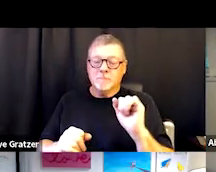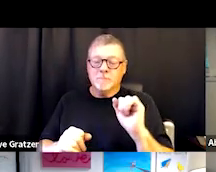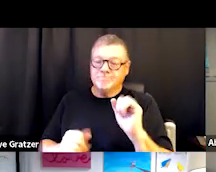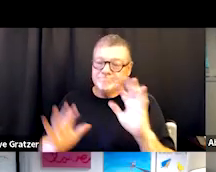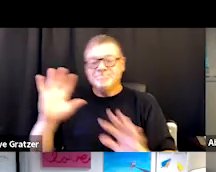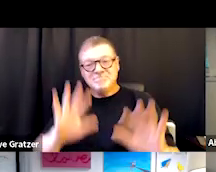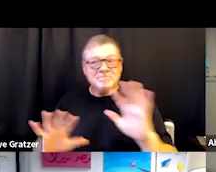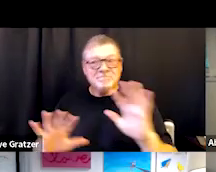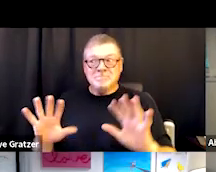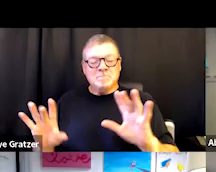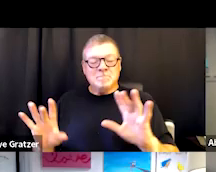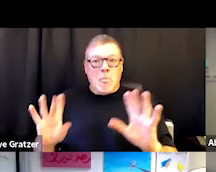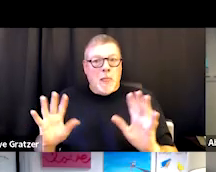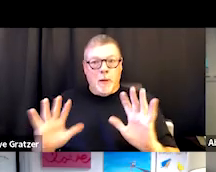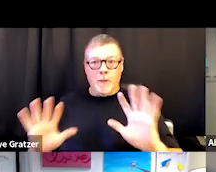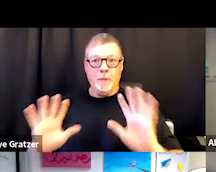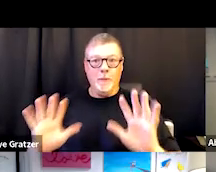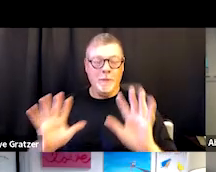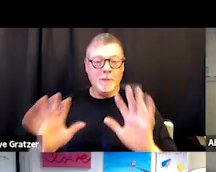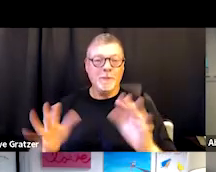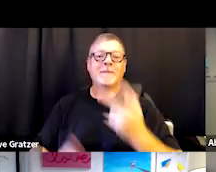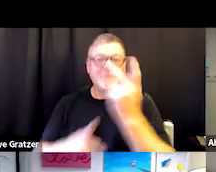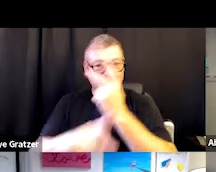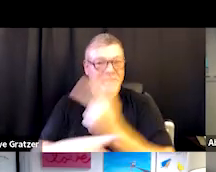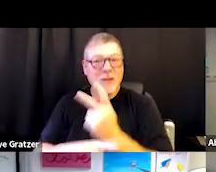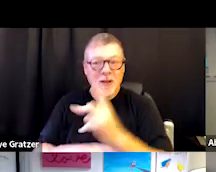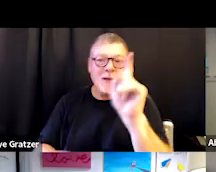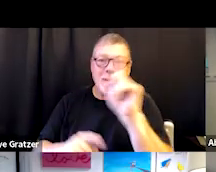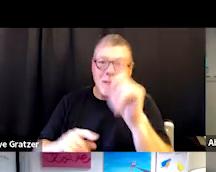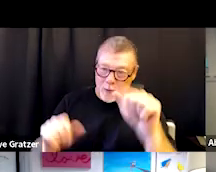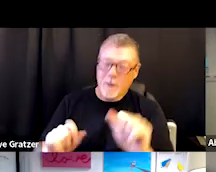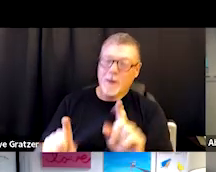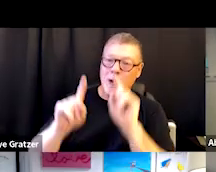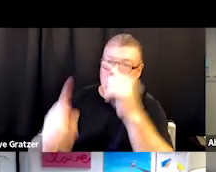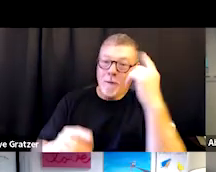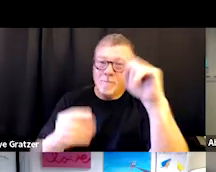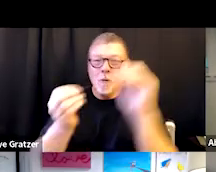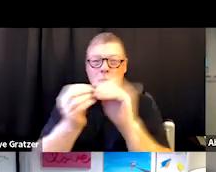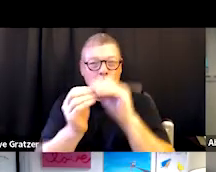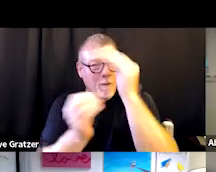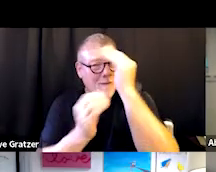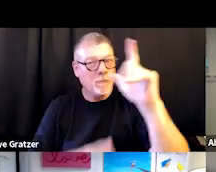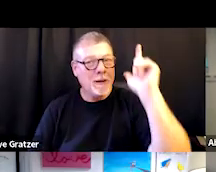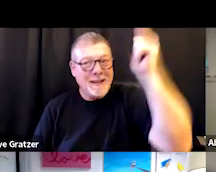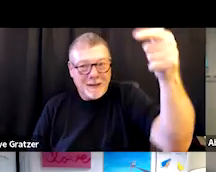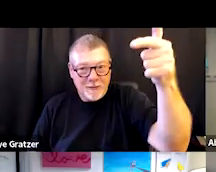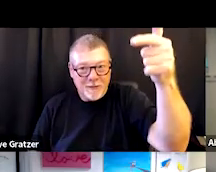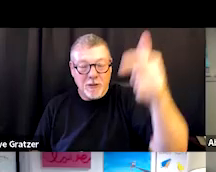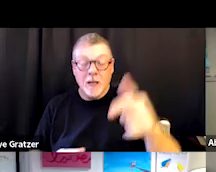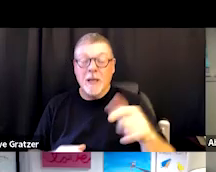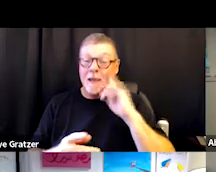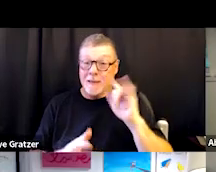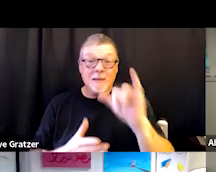where you can go for information in the future. So this is another piece that I think is really important